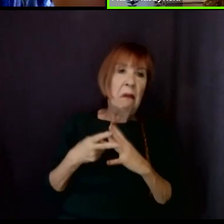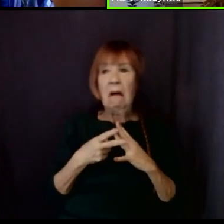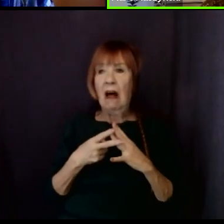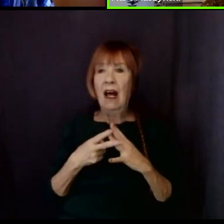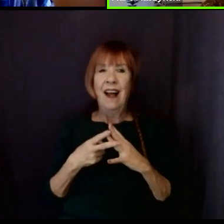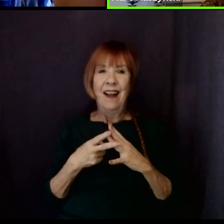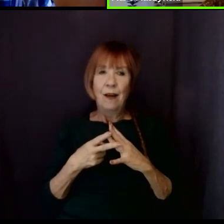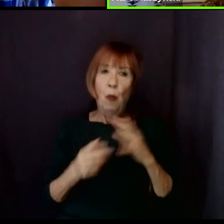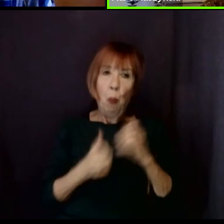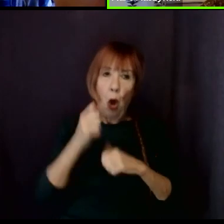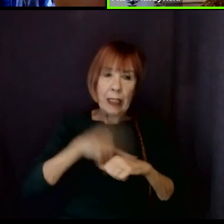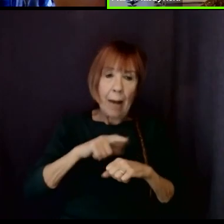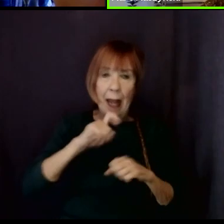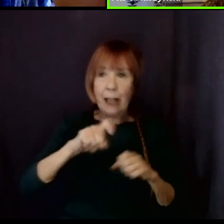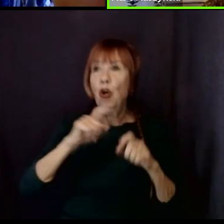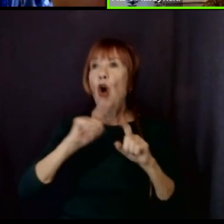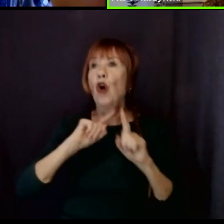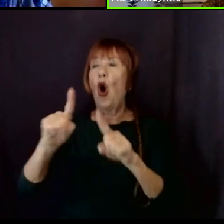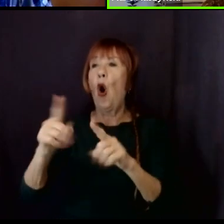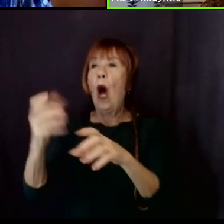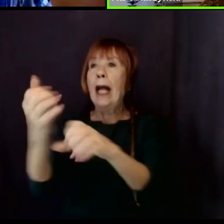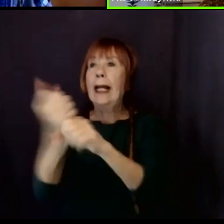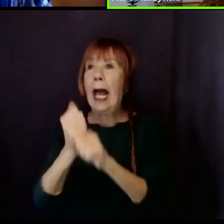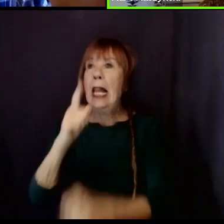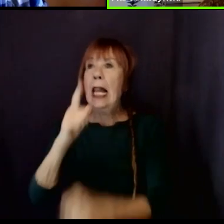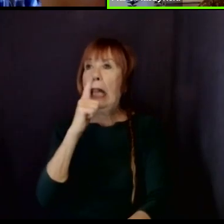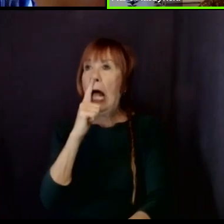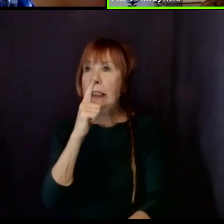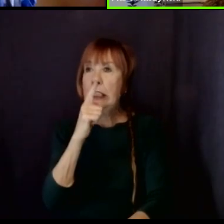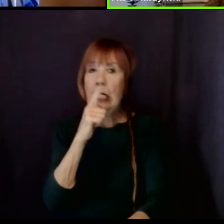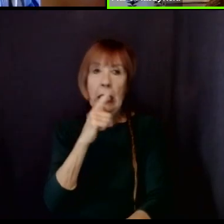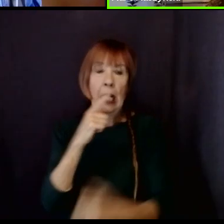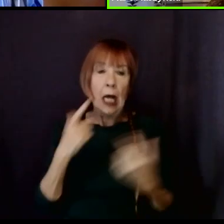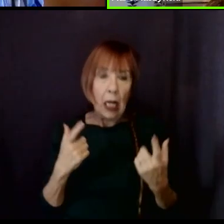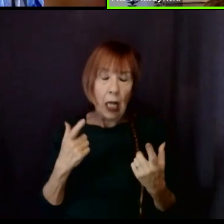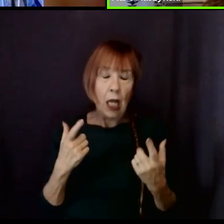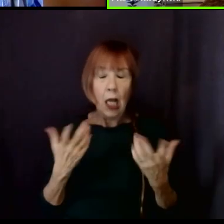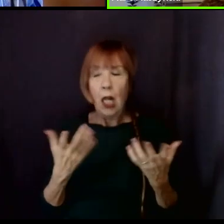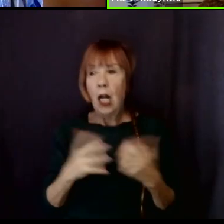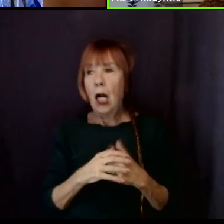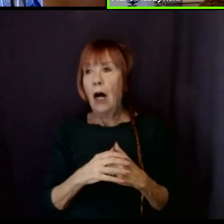and most of those lunches are not within walking distance. But luckily I was able to find,